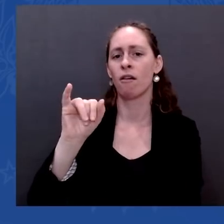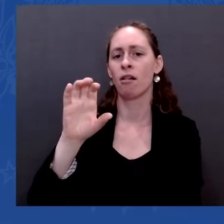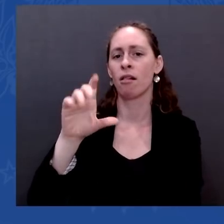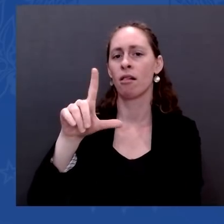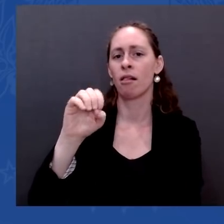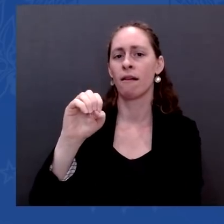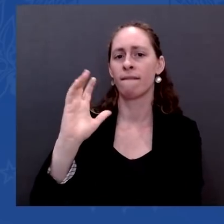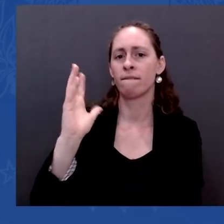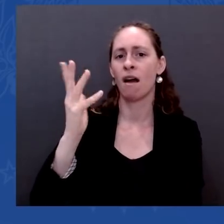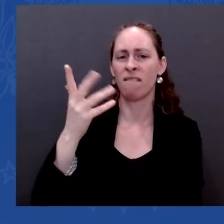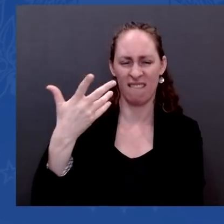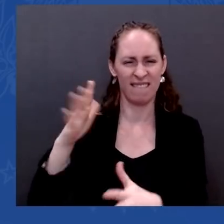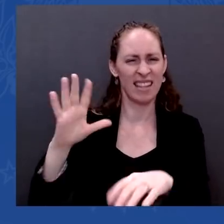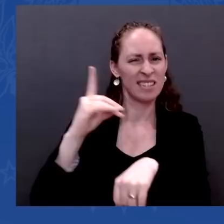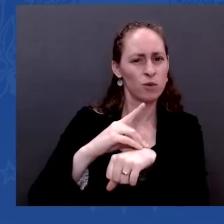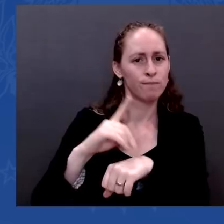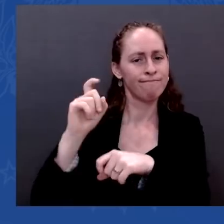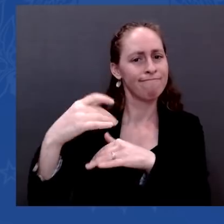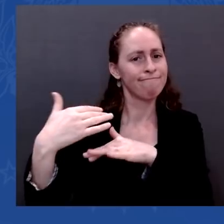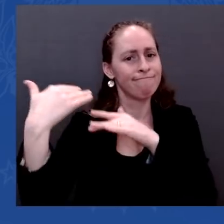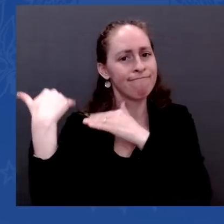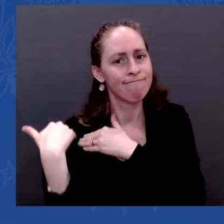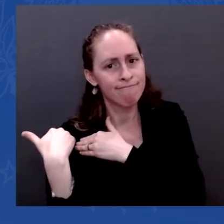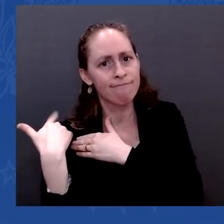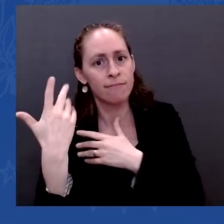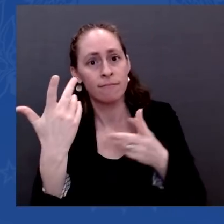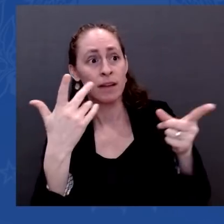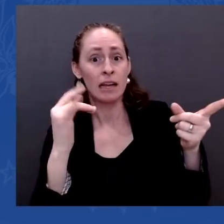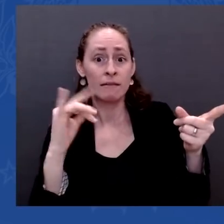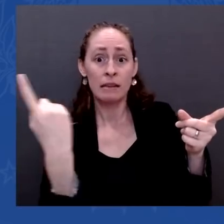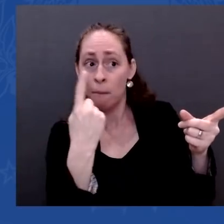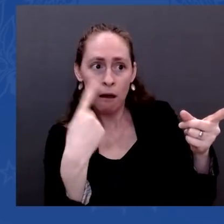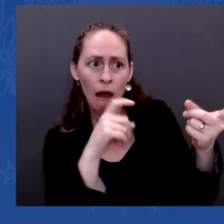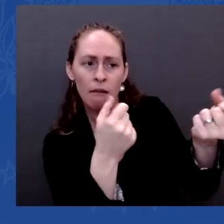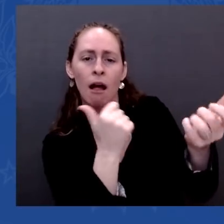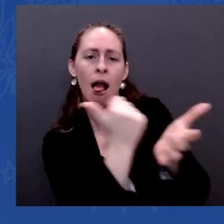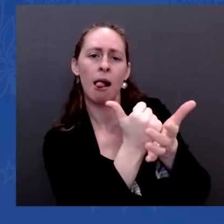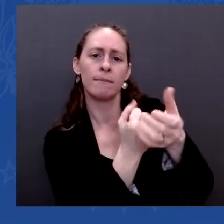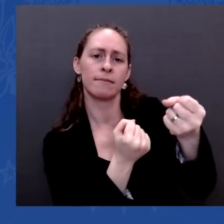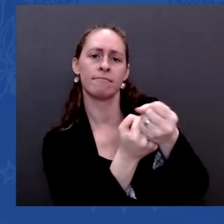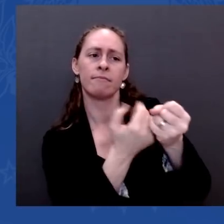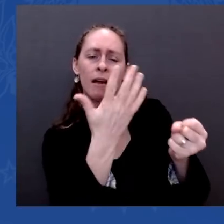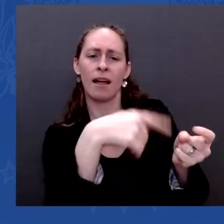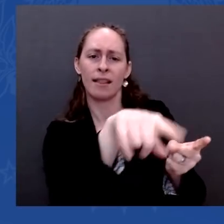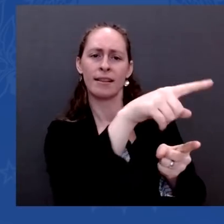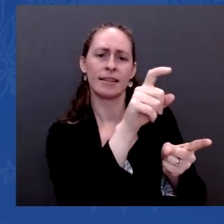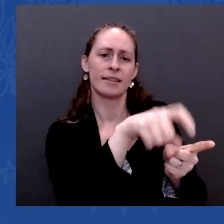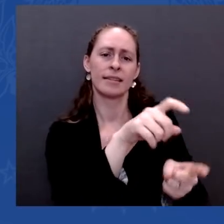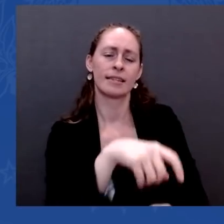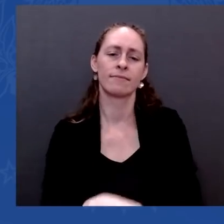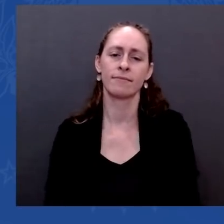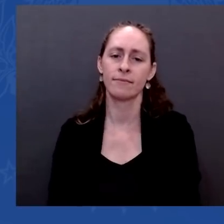Already, the United States is sending troops to reinforce the Alliance, and I want to thank the Chancellor of Germany